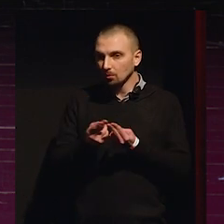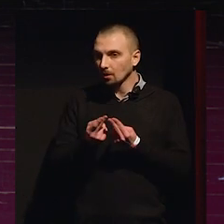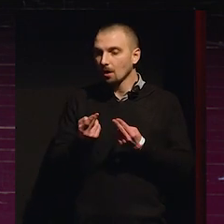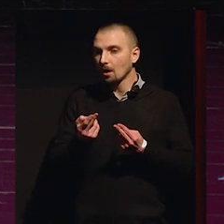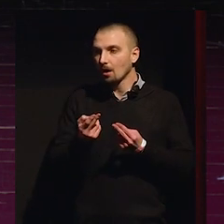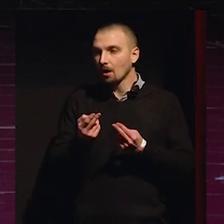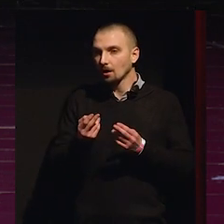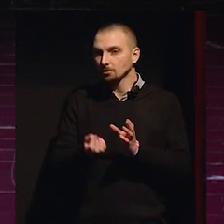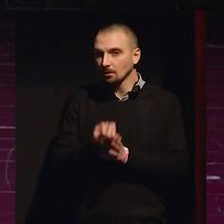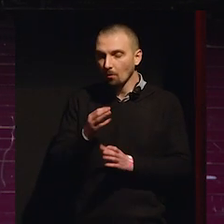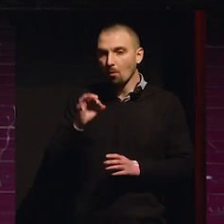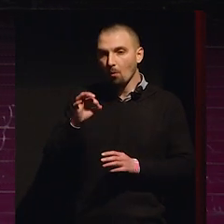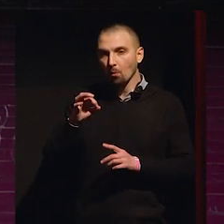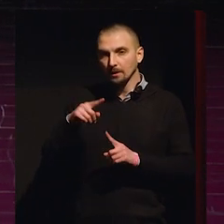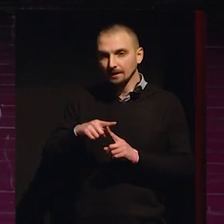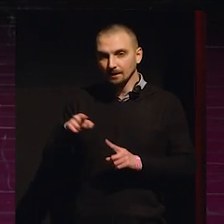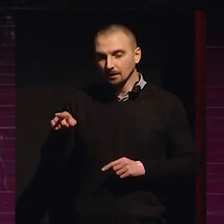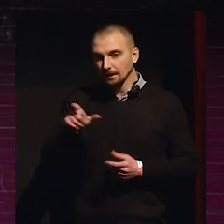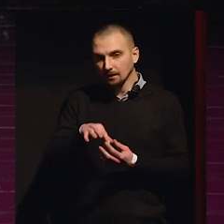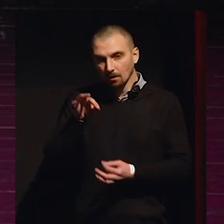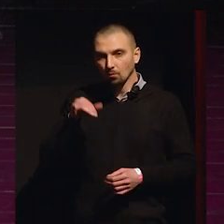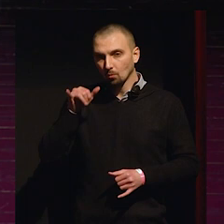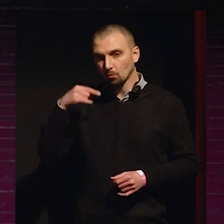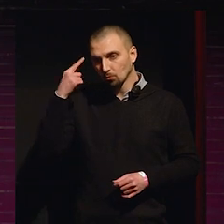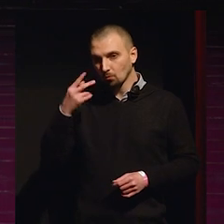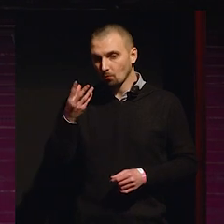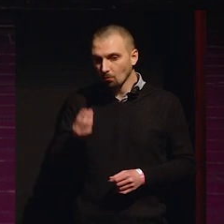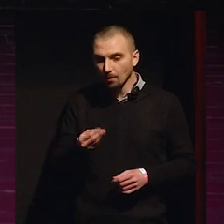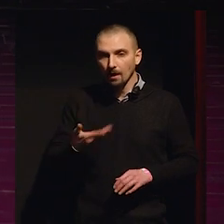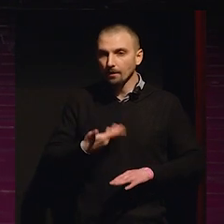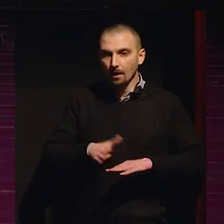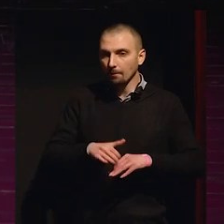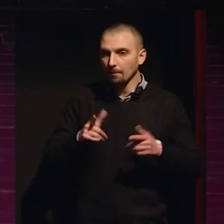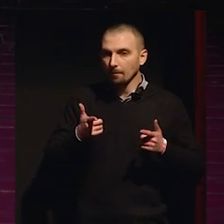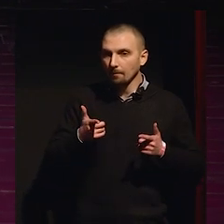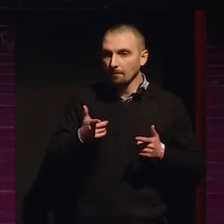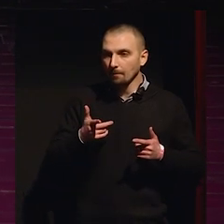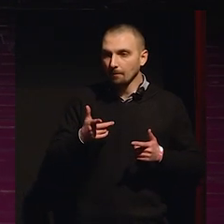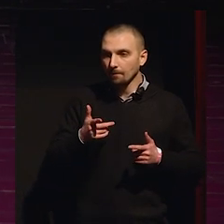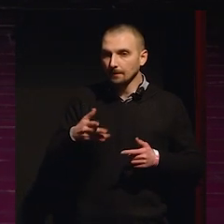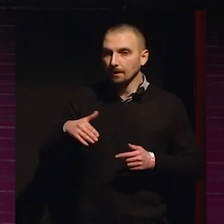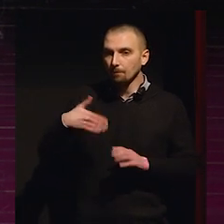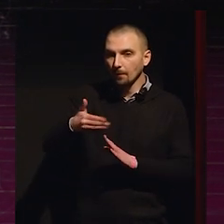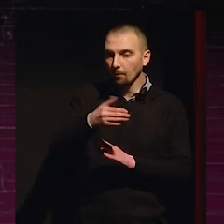for disabled people, if we are going to create a society regarding autistic people, we must listen to the other autistic people,